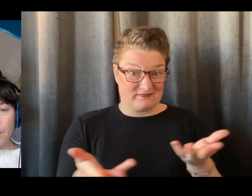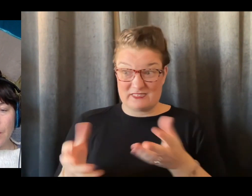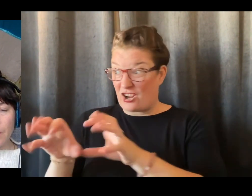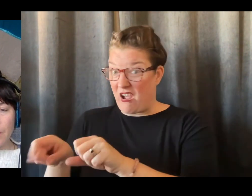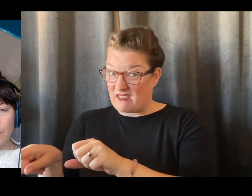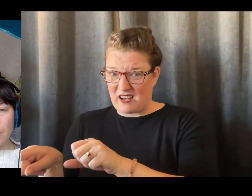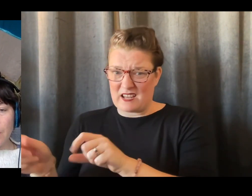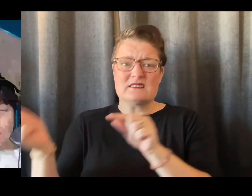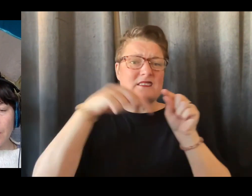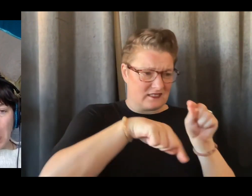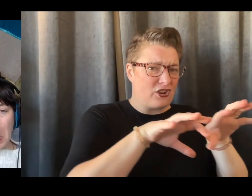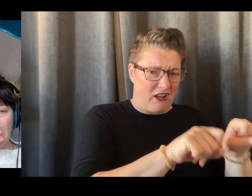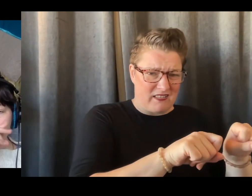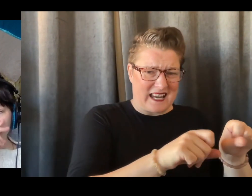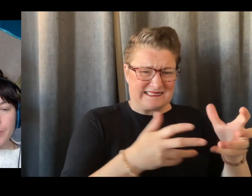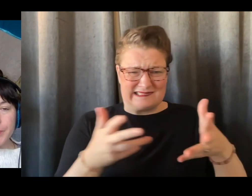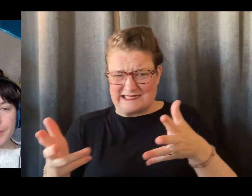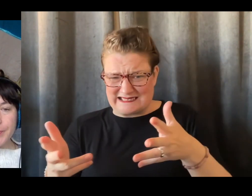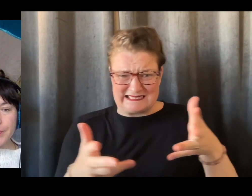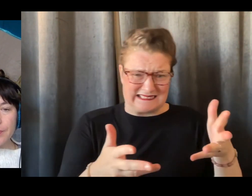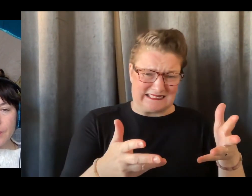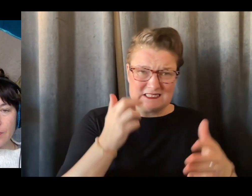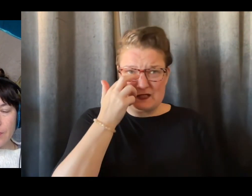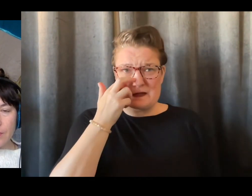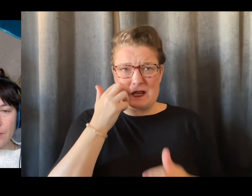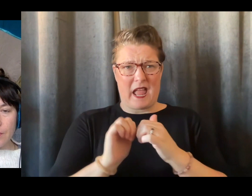And how do we claim community, build community?